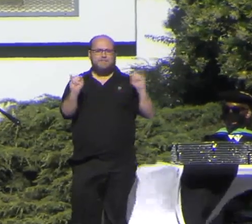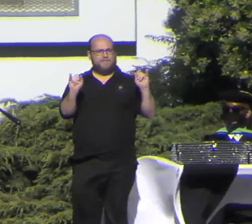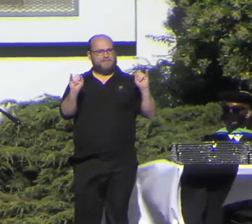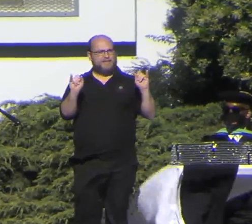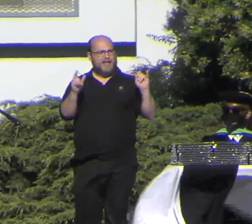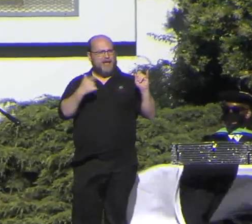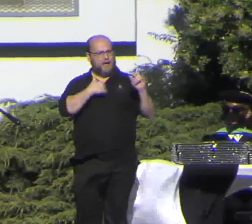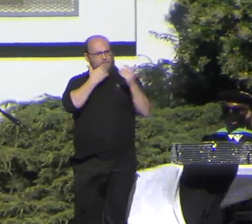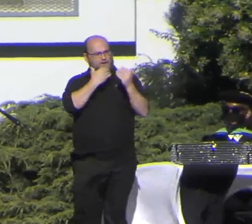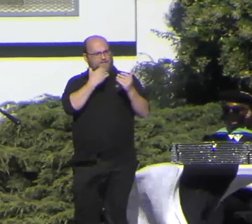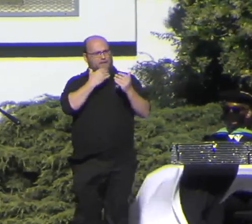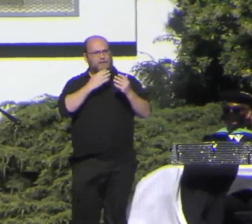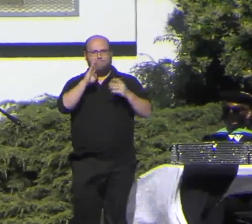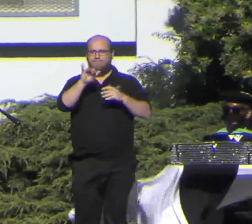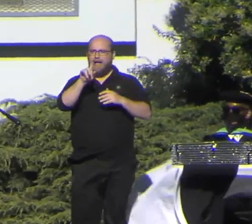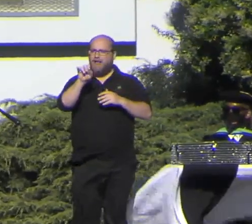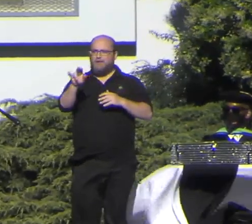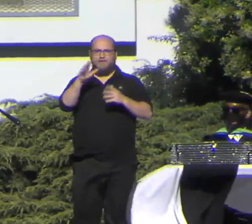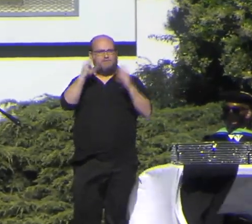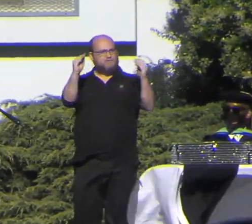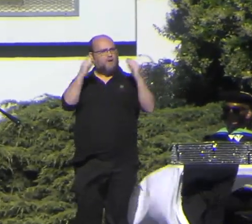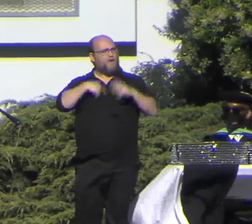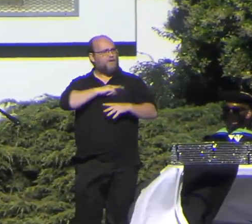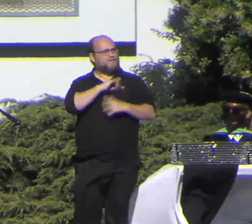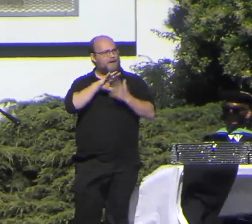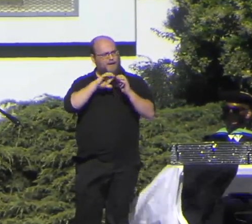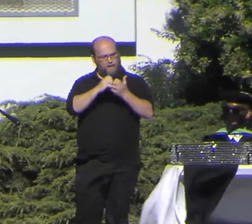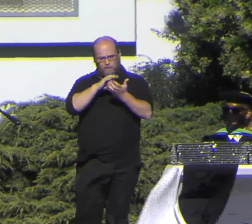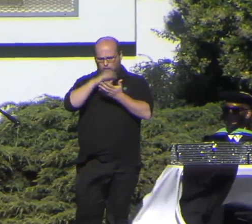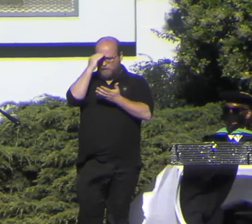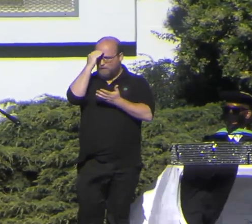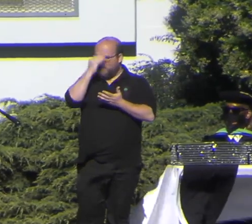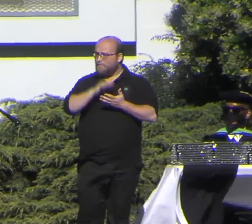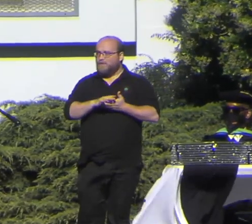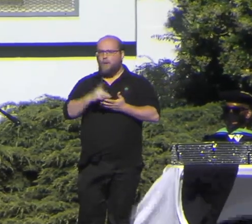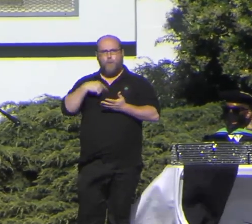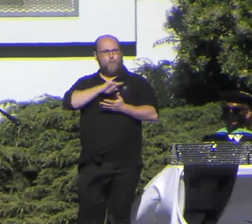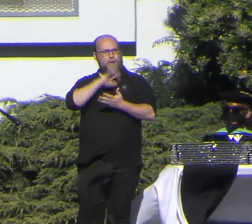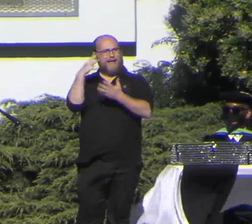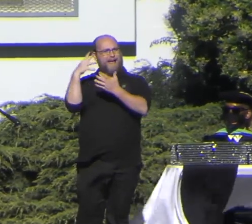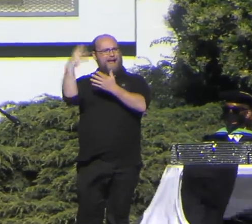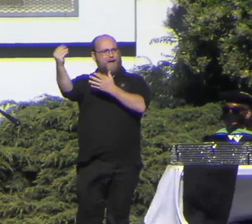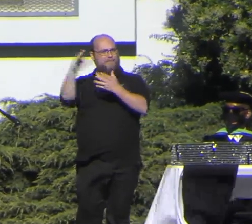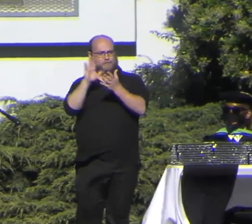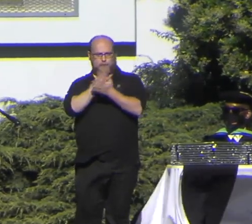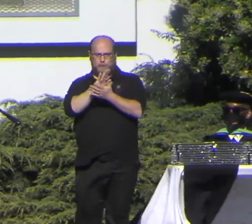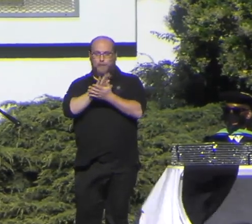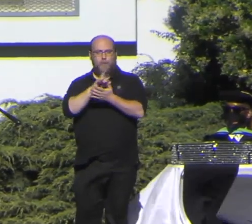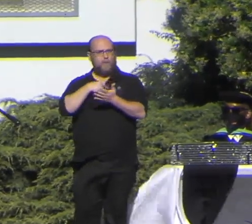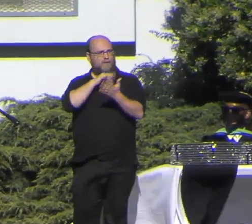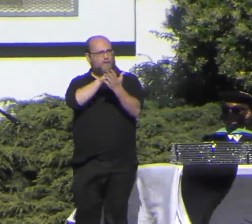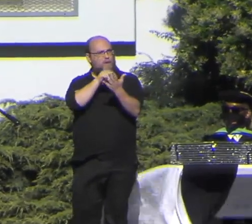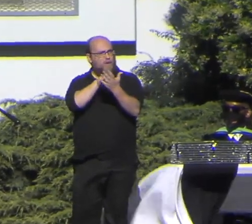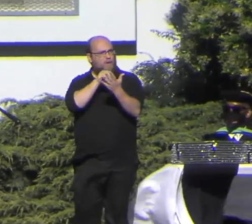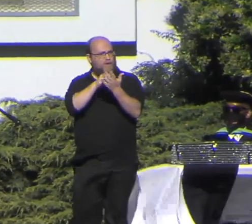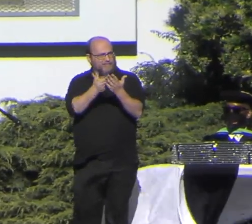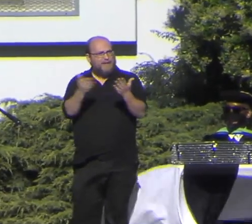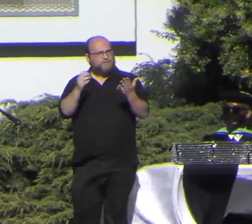us how to learn. Even when we are out of school we're going to be learning new things all the time. So being able to retain information and turn